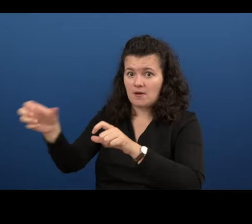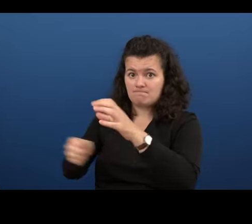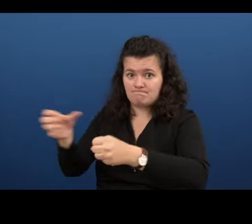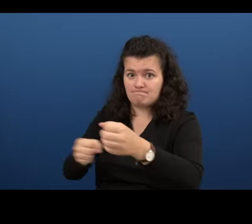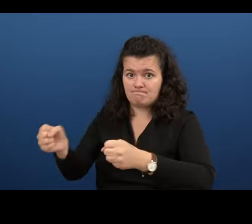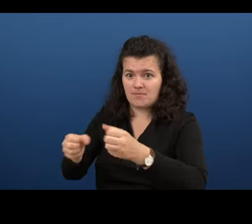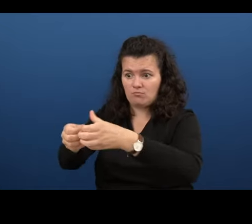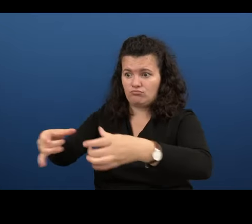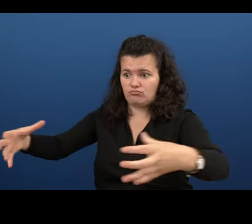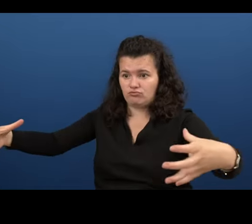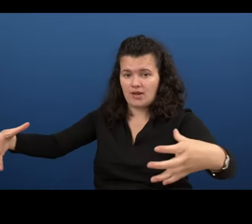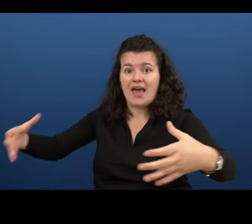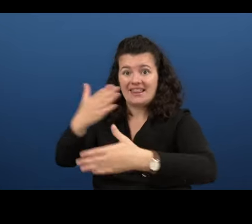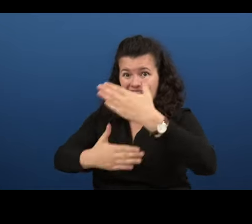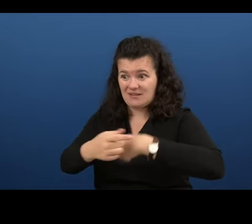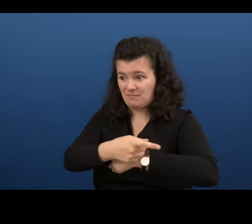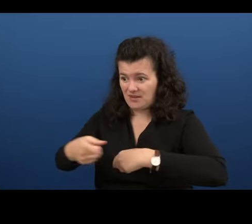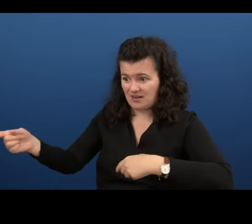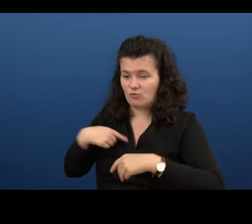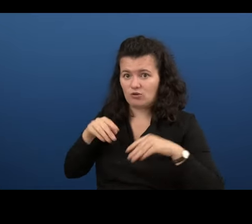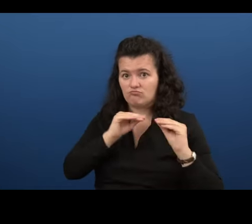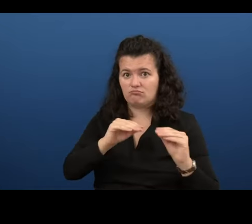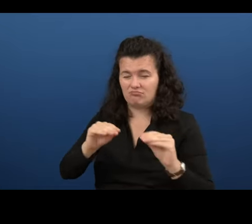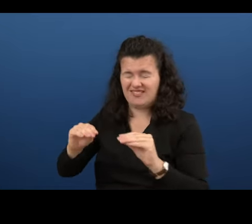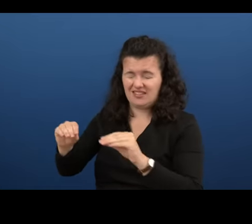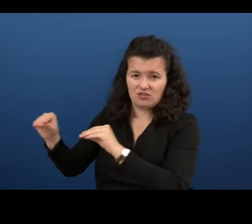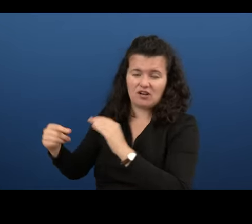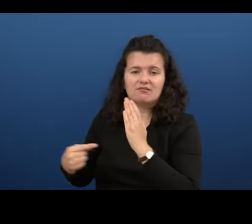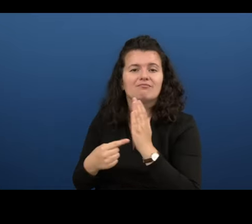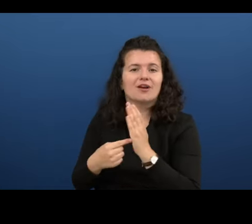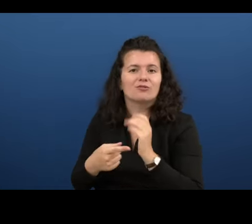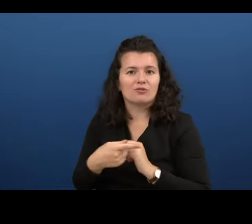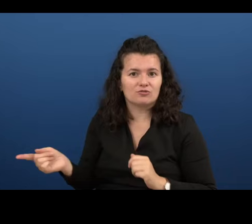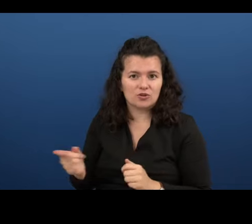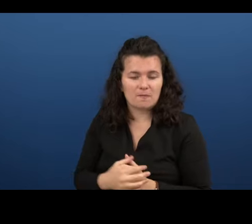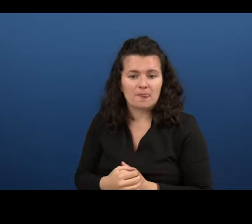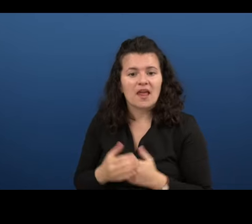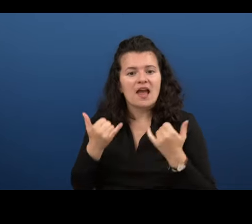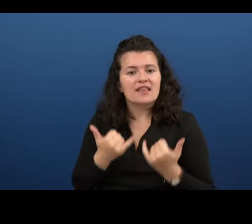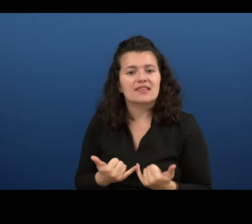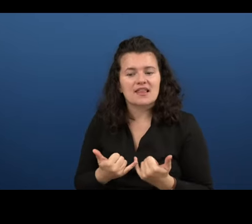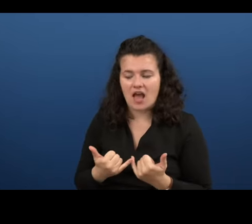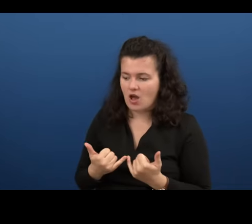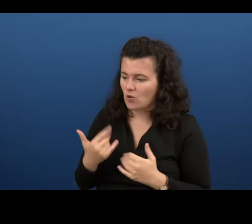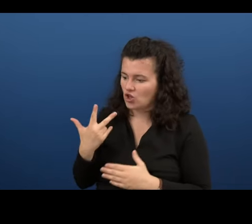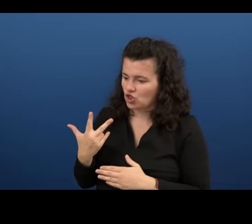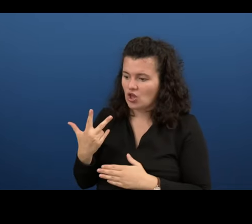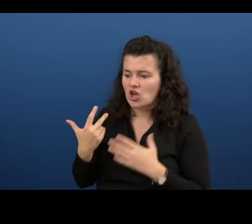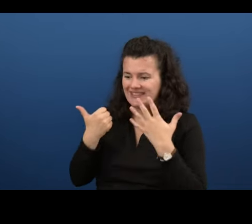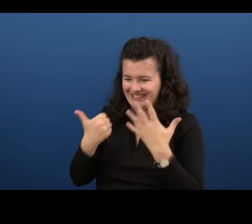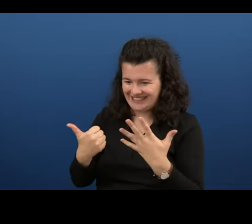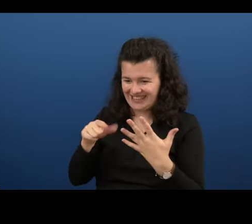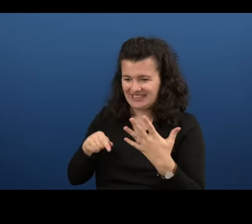12:06:48 And we've also committed to we currently have 3% of our 6000 employee workforce as